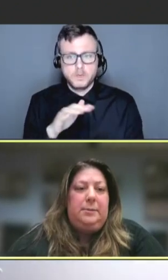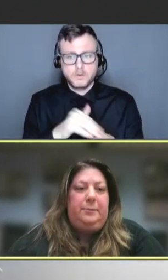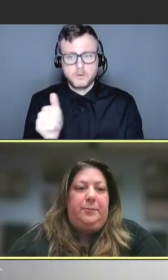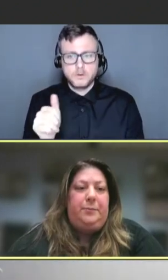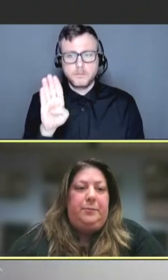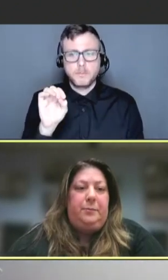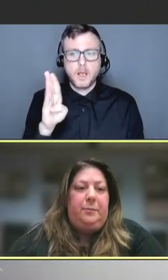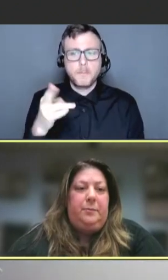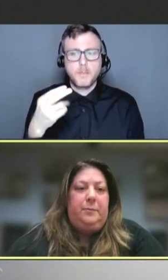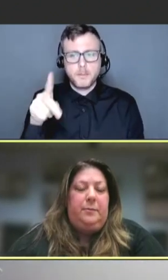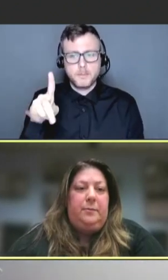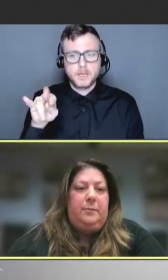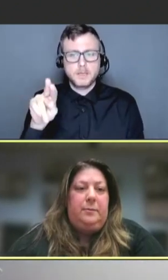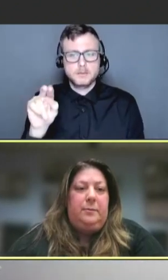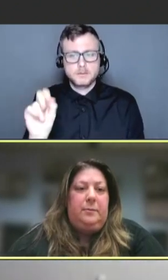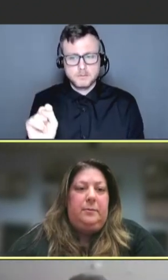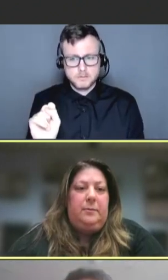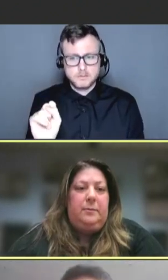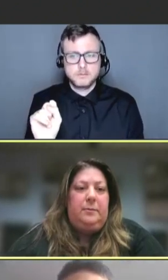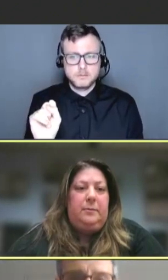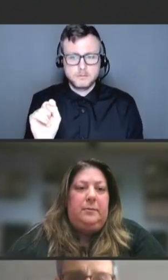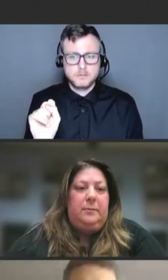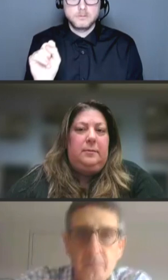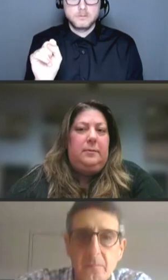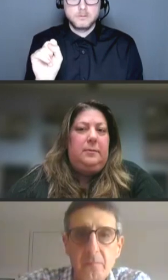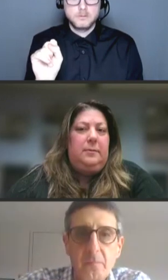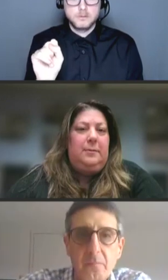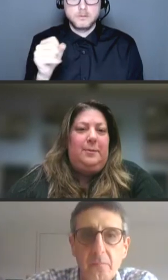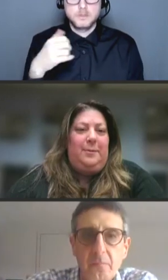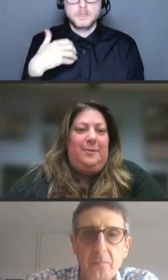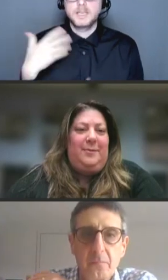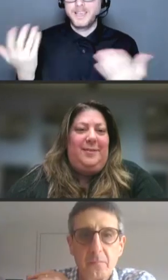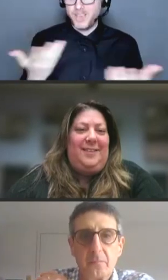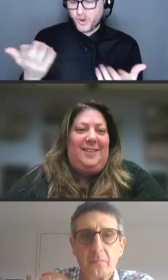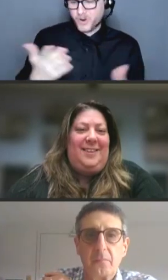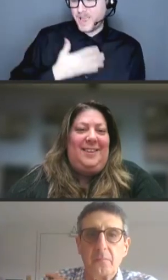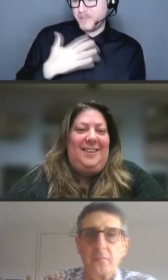Robert Hopkins: I'm present and happy to be here, Ann. Thank you.